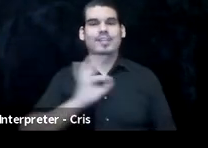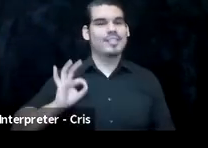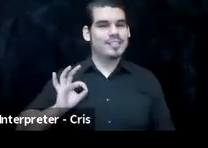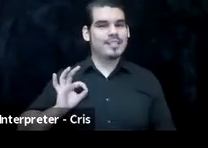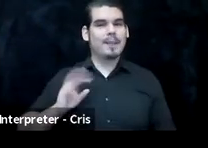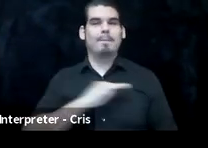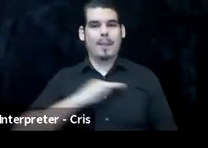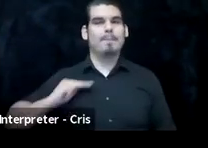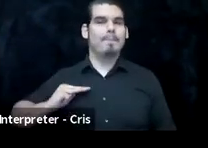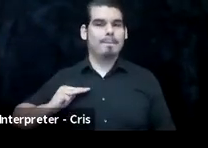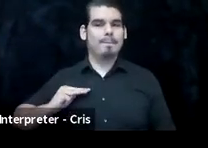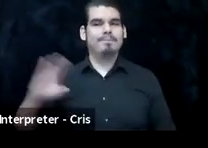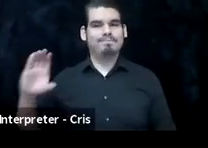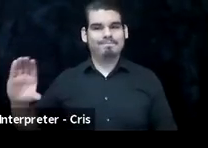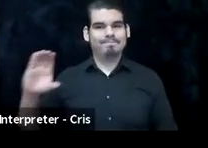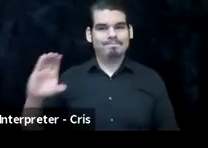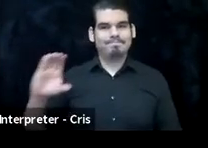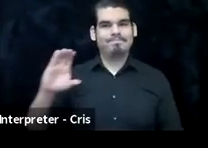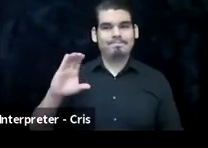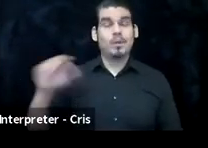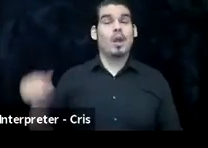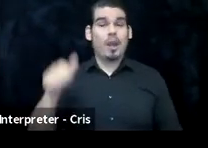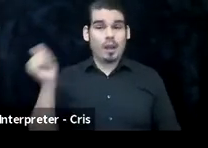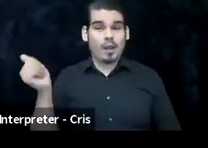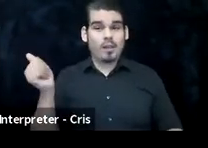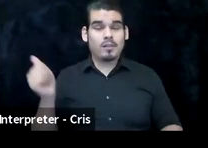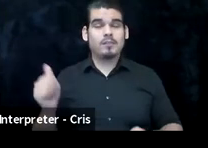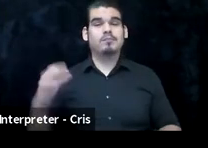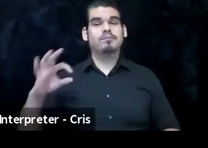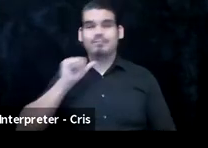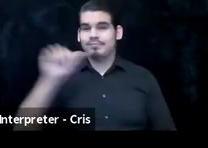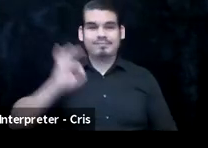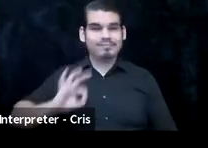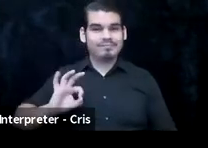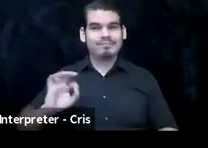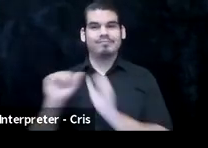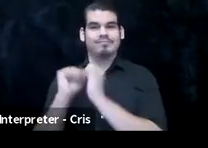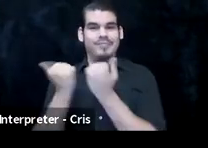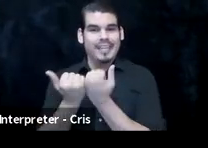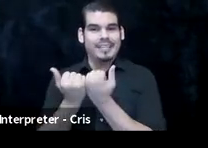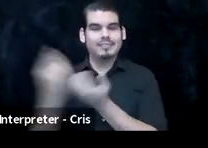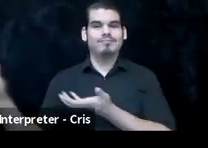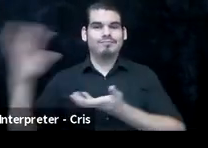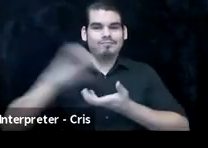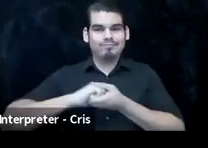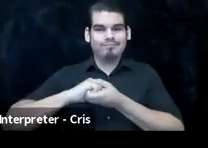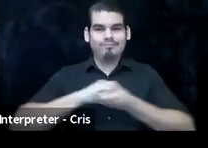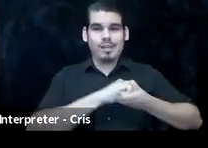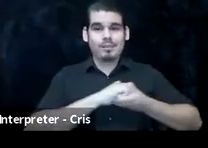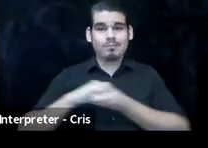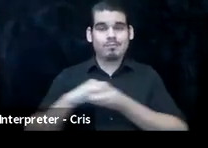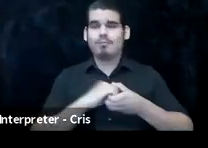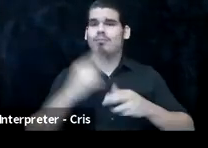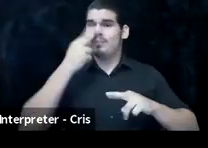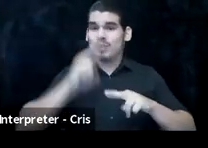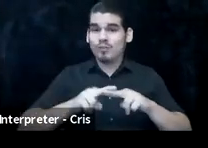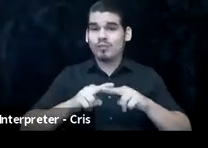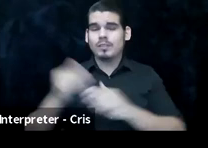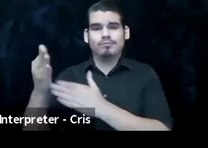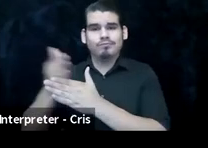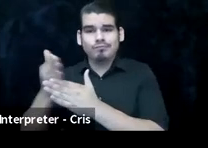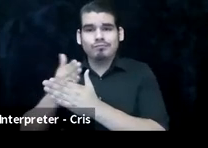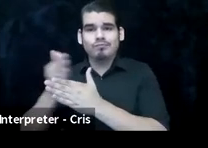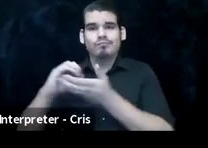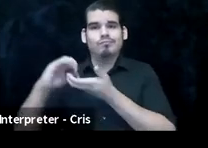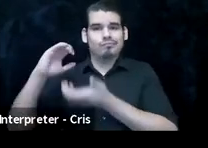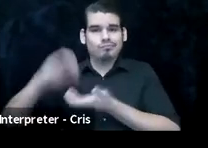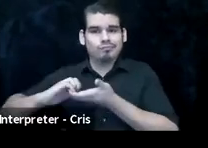Katherine Squire: And the number of others, that really work with us on those workshops So those are super exciting to attend a really fun and you just get to know you get to know people around the state of California so.